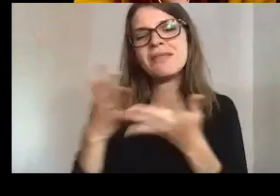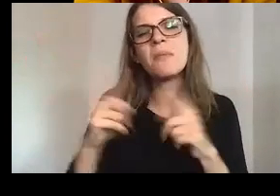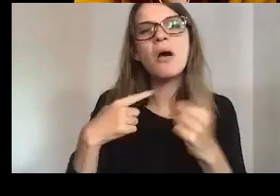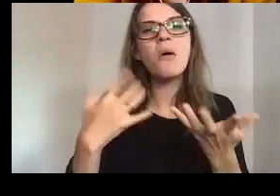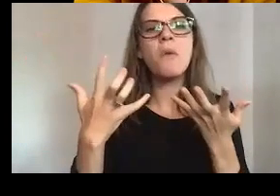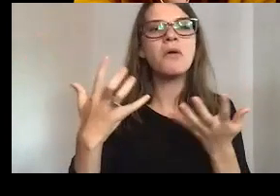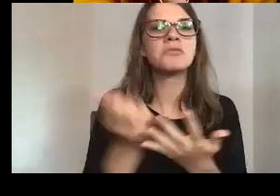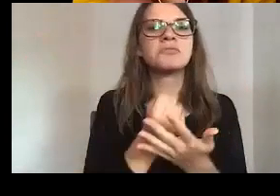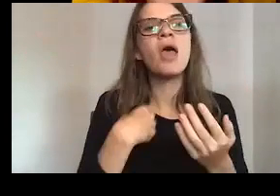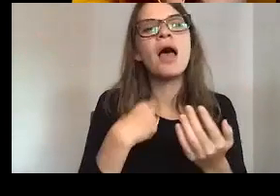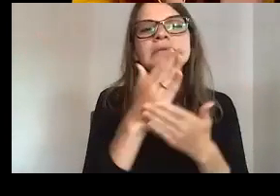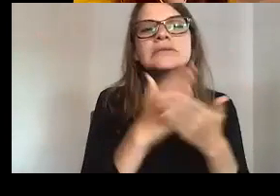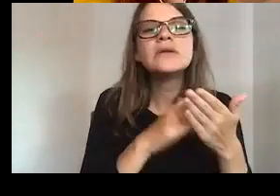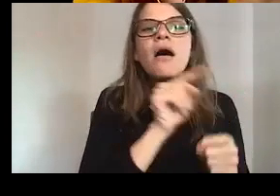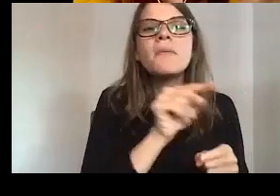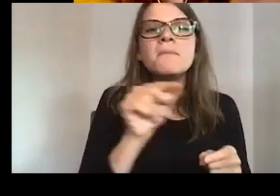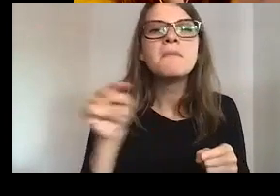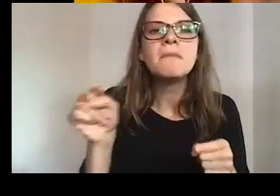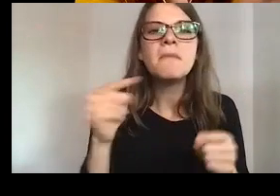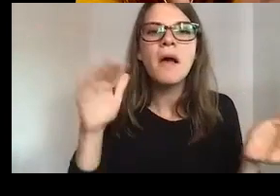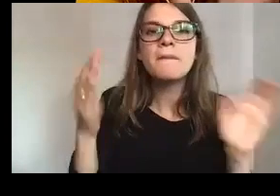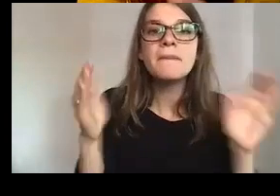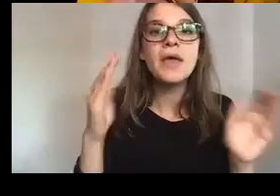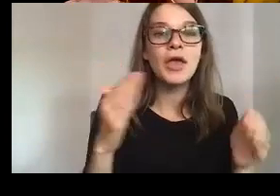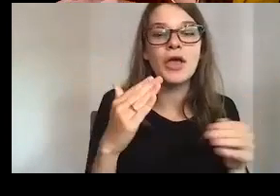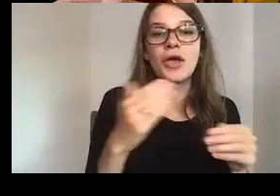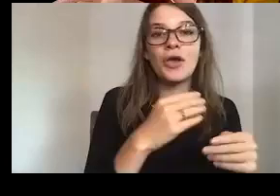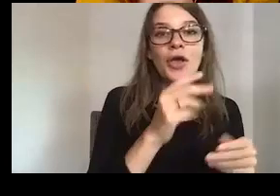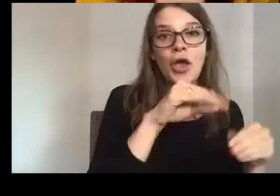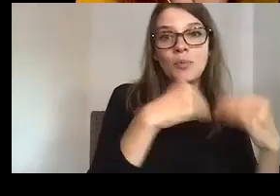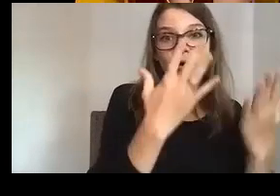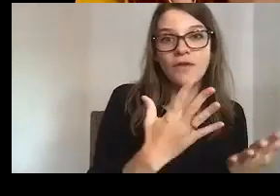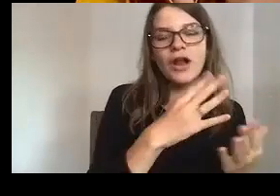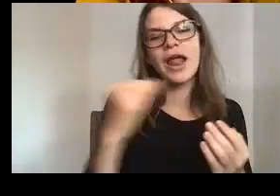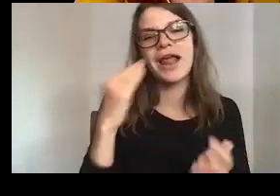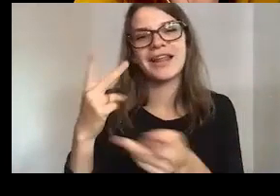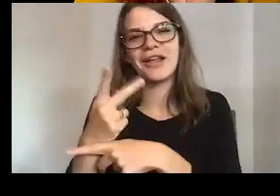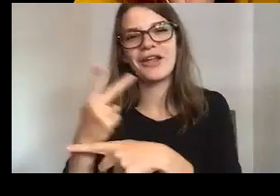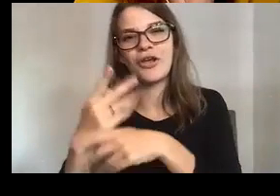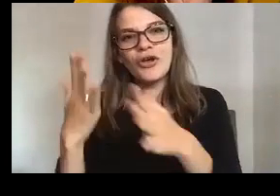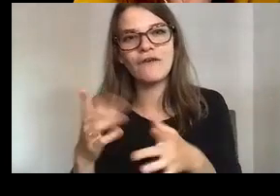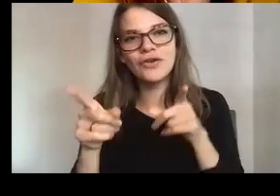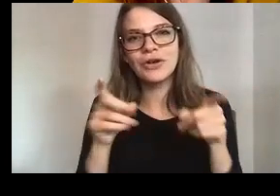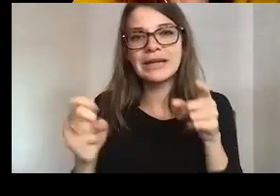out sort of comparing caregivers to providers just to take a look at the different questions and see